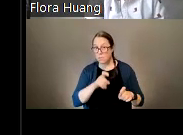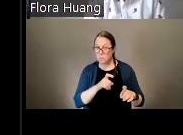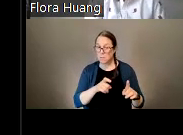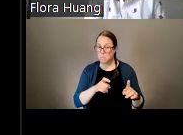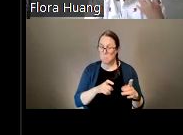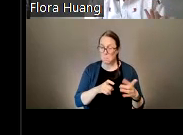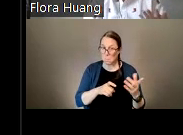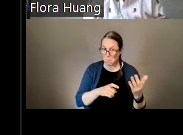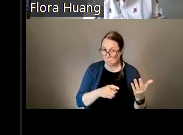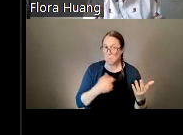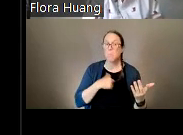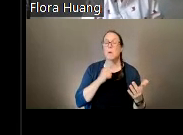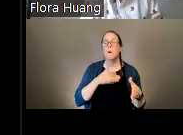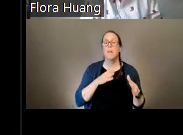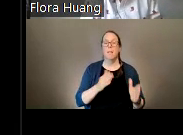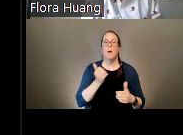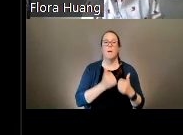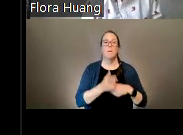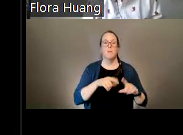for a little bit and let people get any questions in that they have.